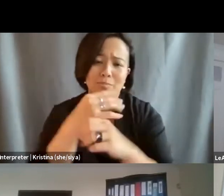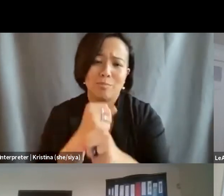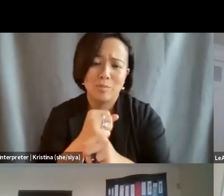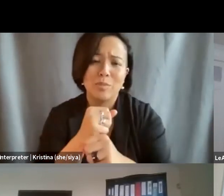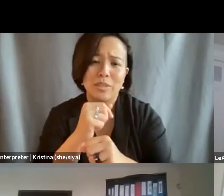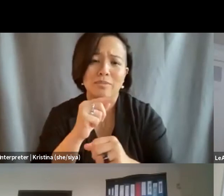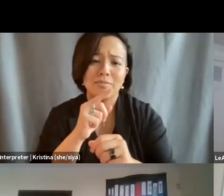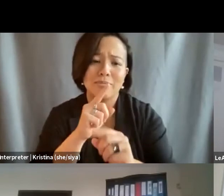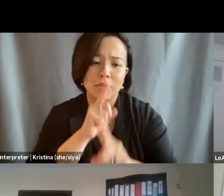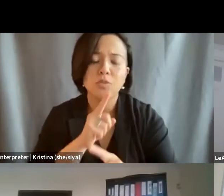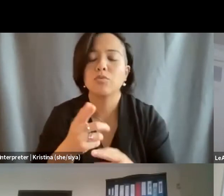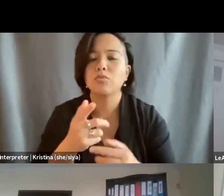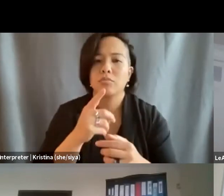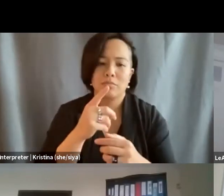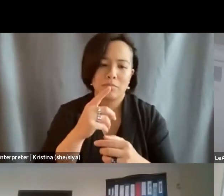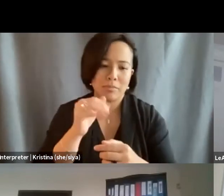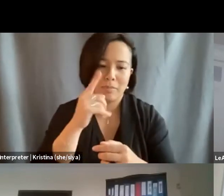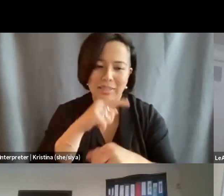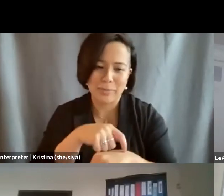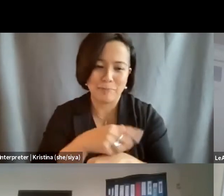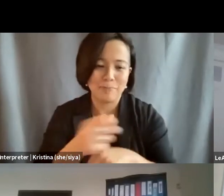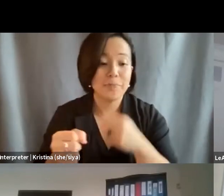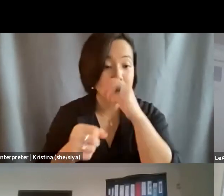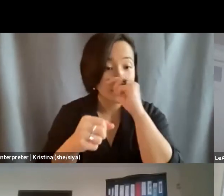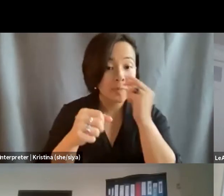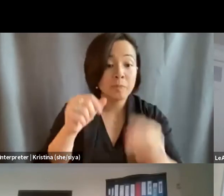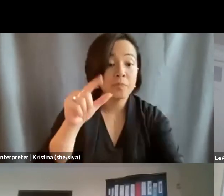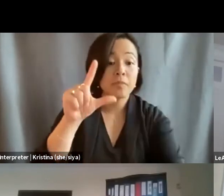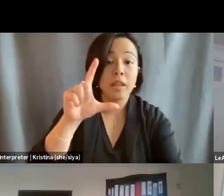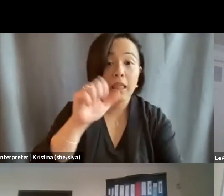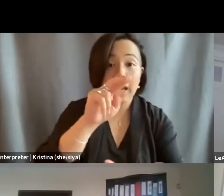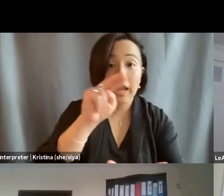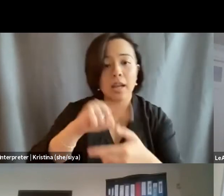LeAnna, do you want to start and then Sally? sure and I'll try to be really quick.